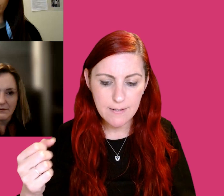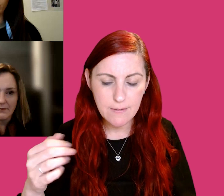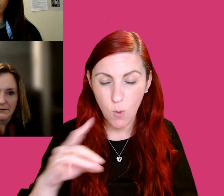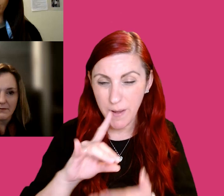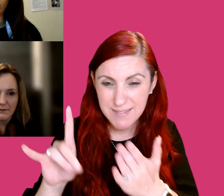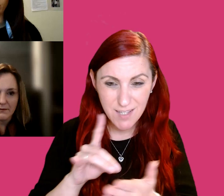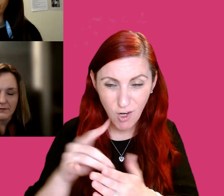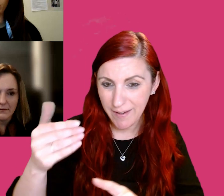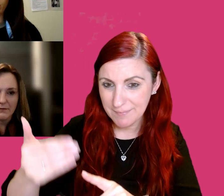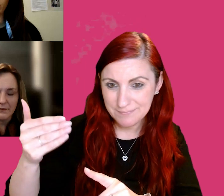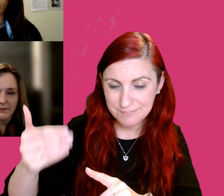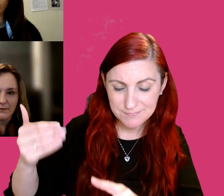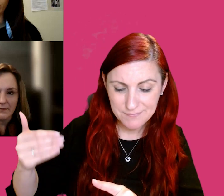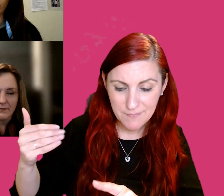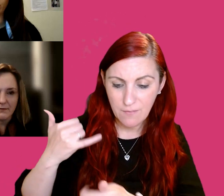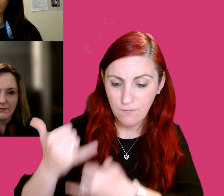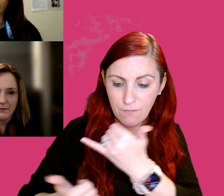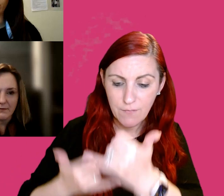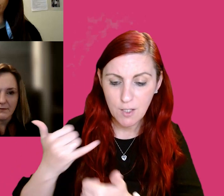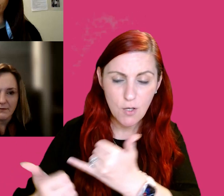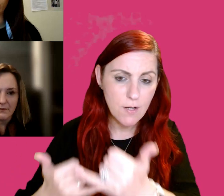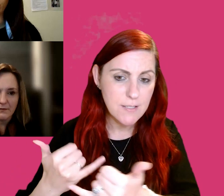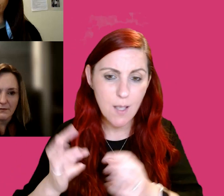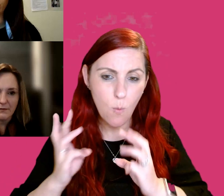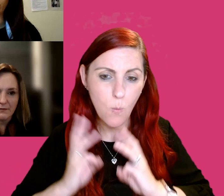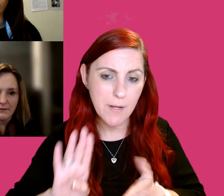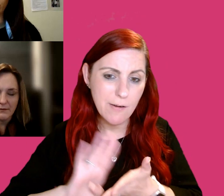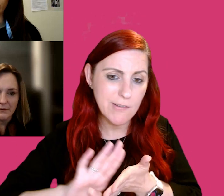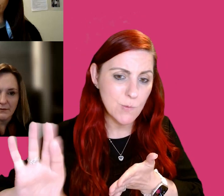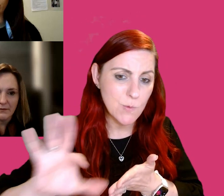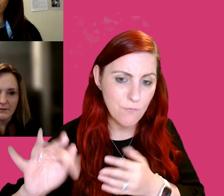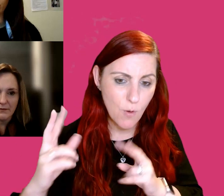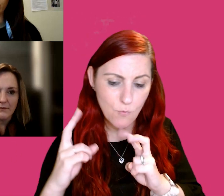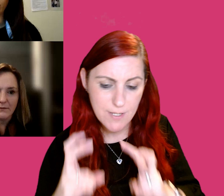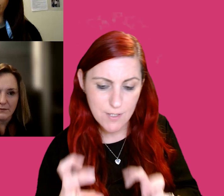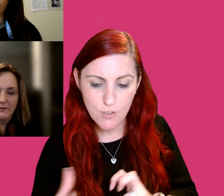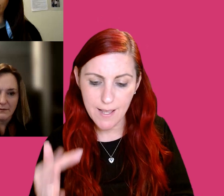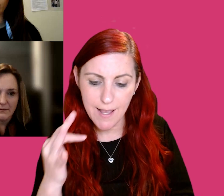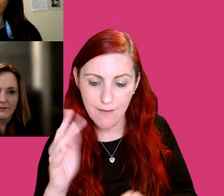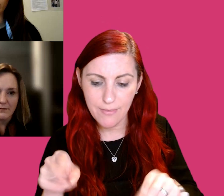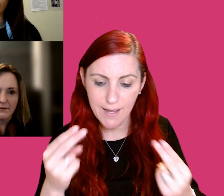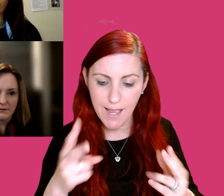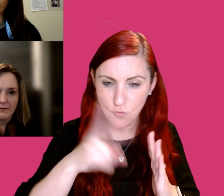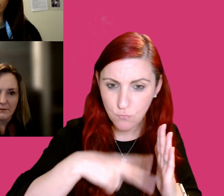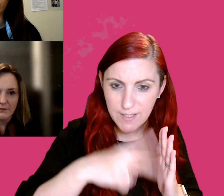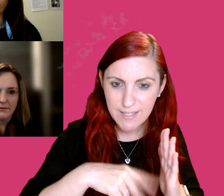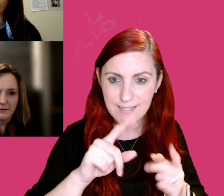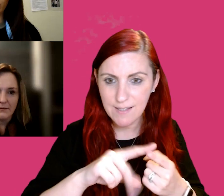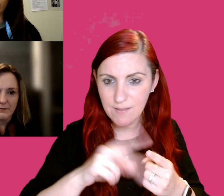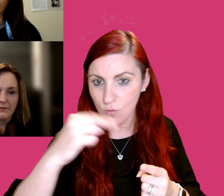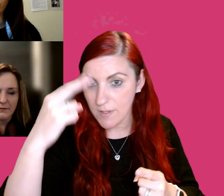thing um for years is that women are excluded from research if they can't read and understand the